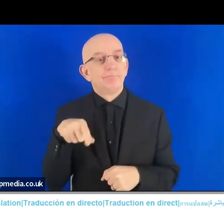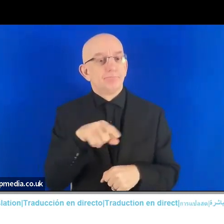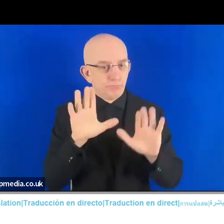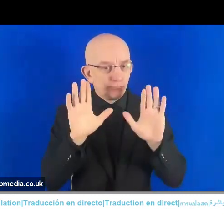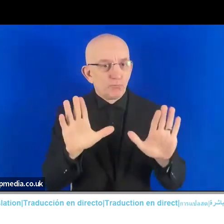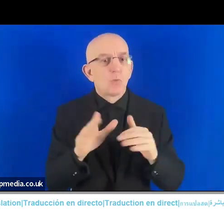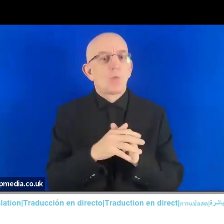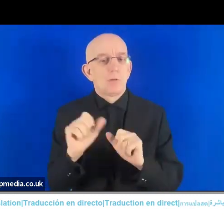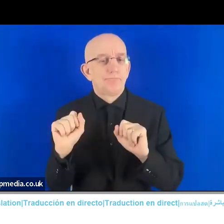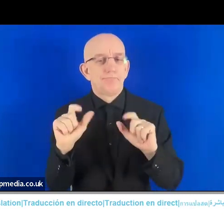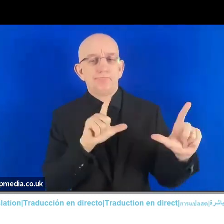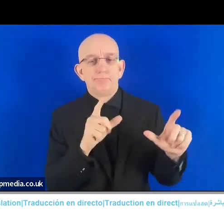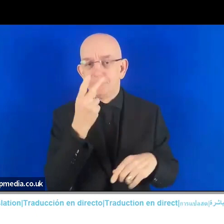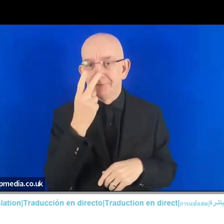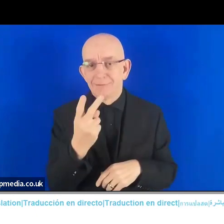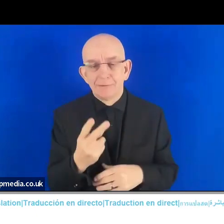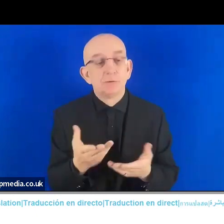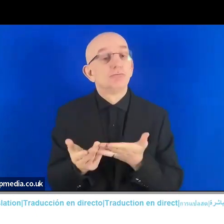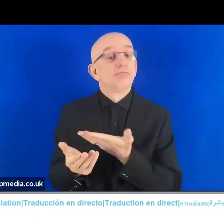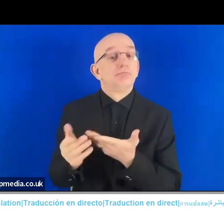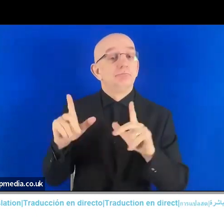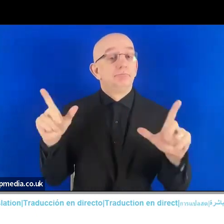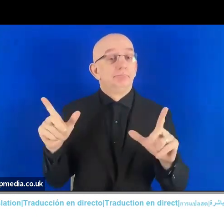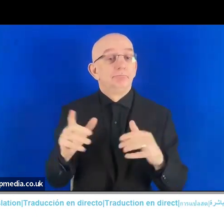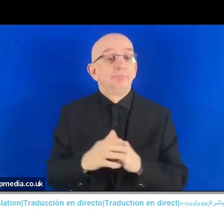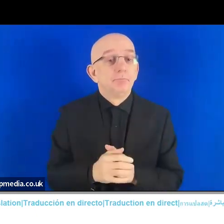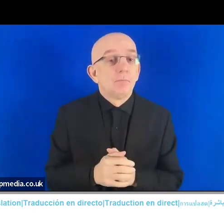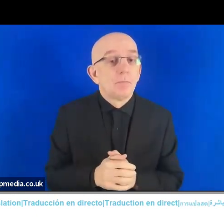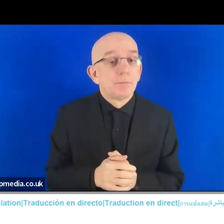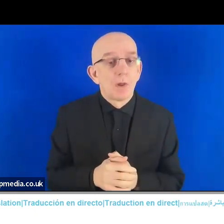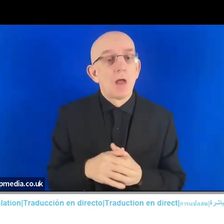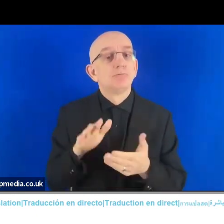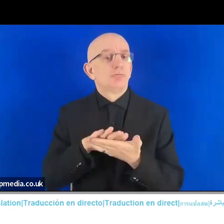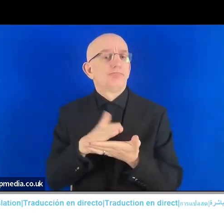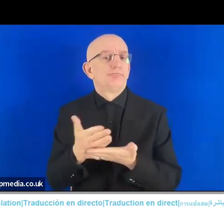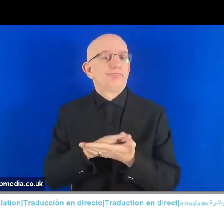We are going to try to get interpretation working for everyone.